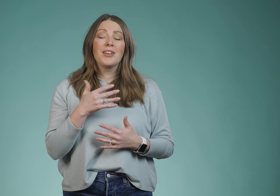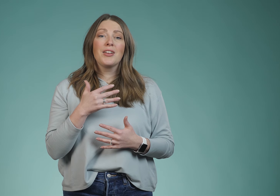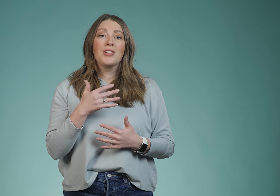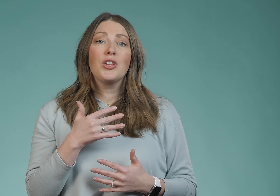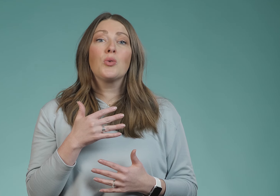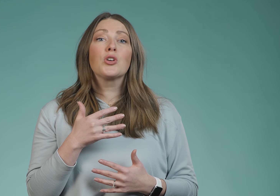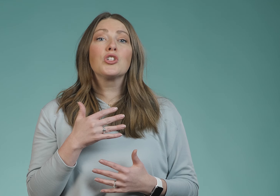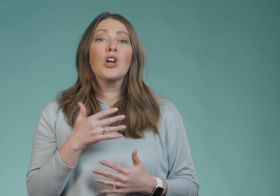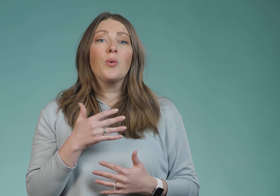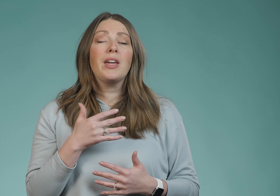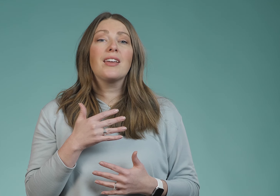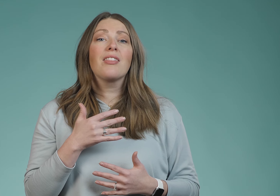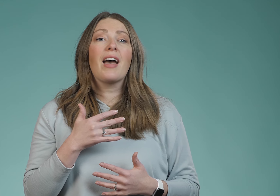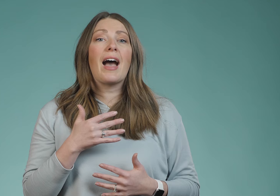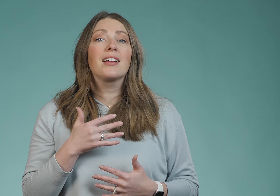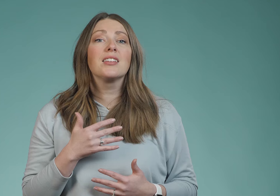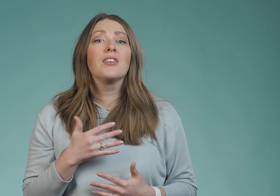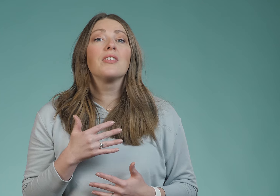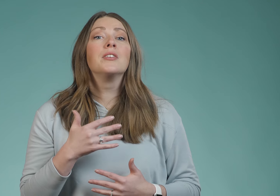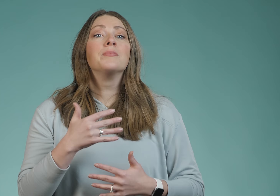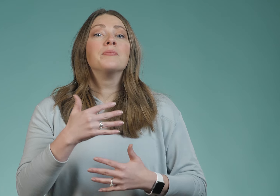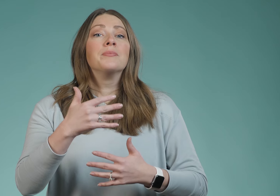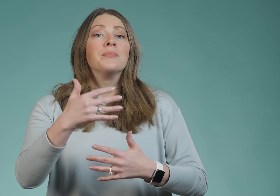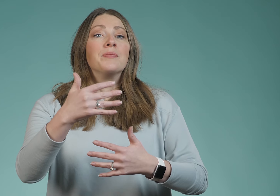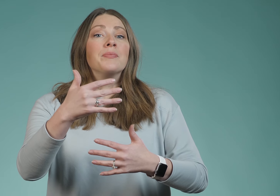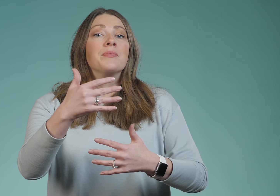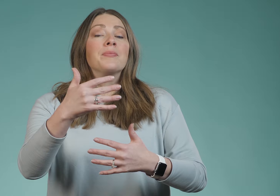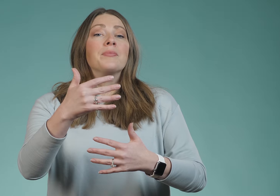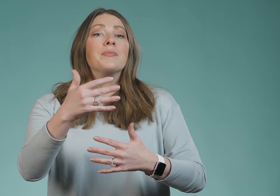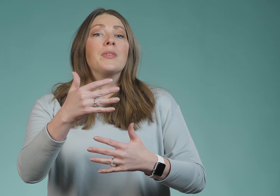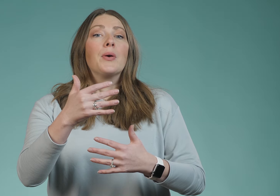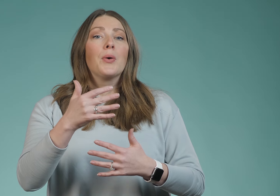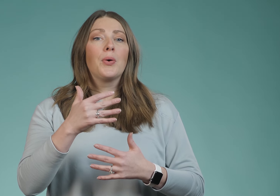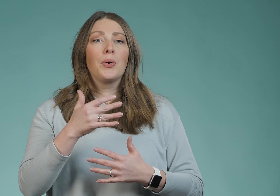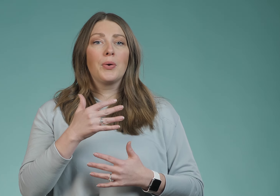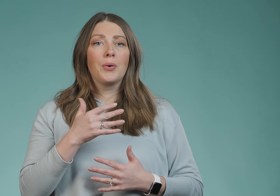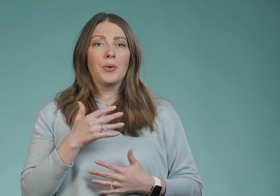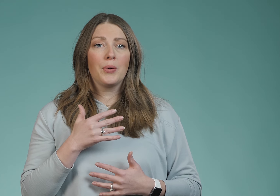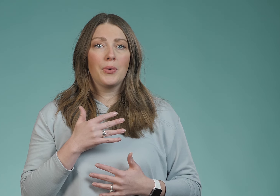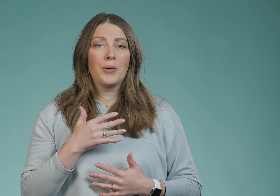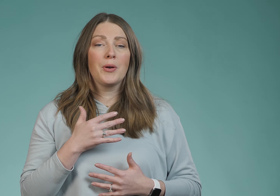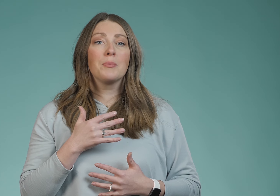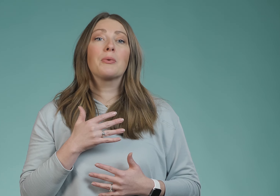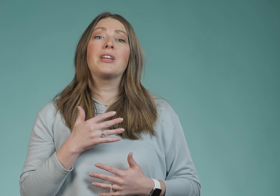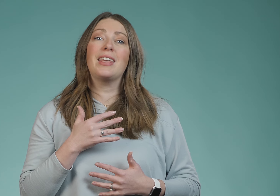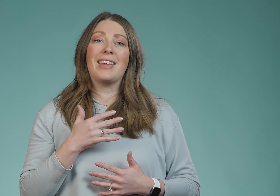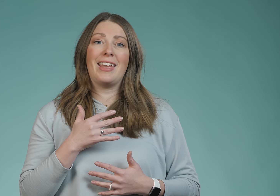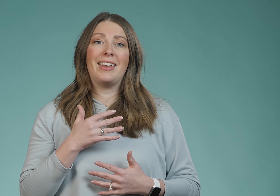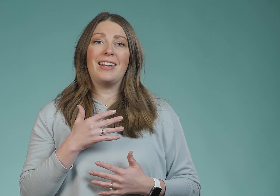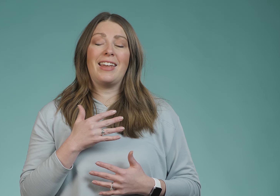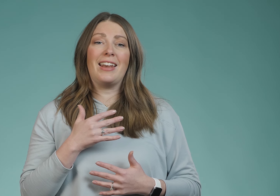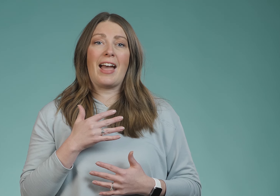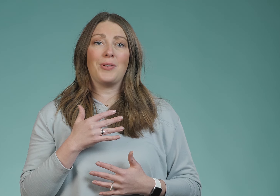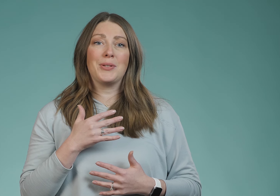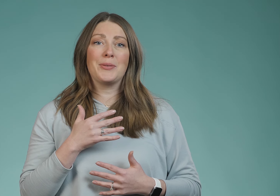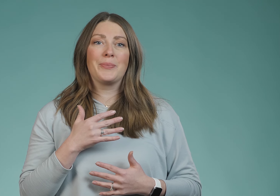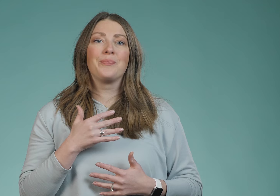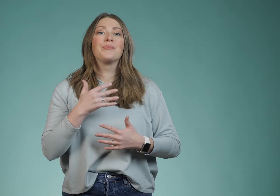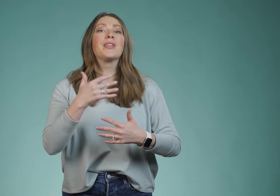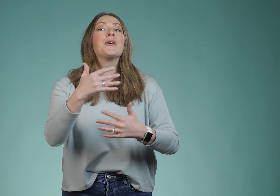You are showing the act of breathing in and out.